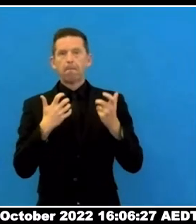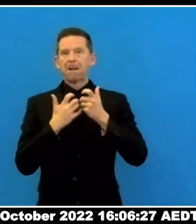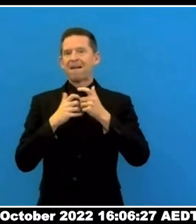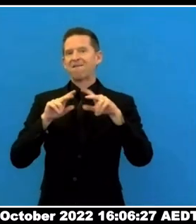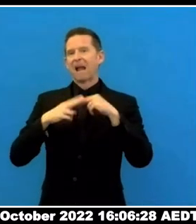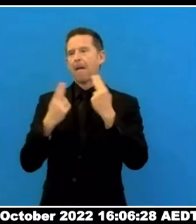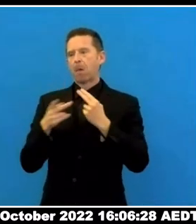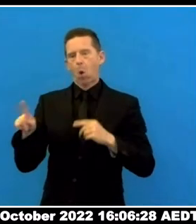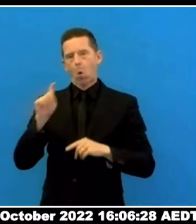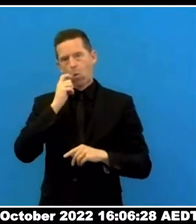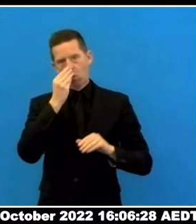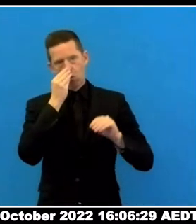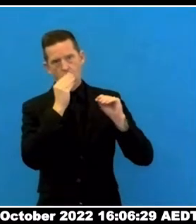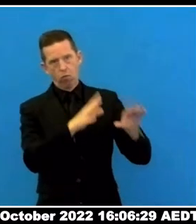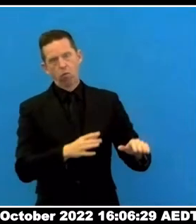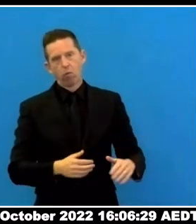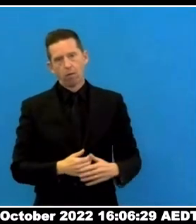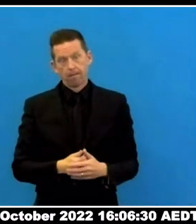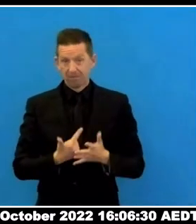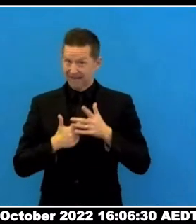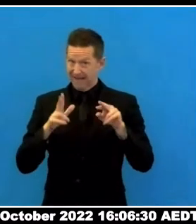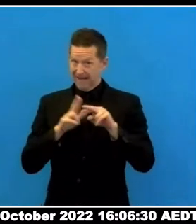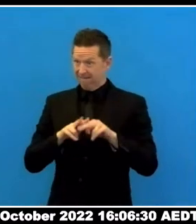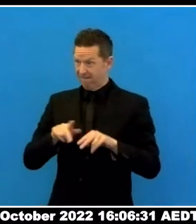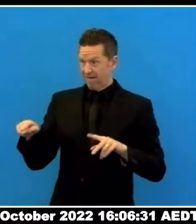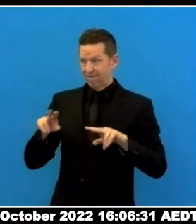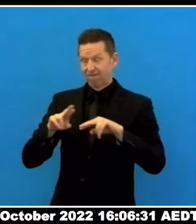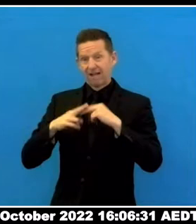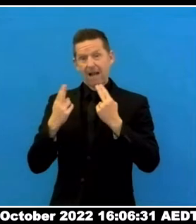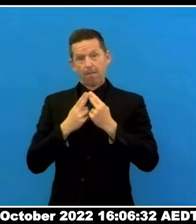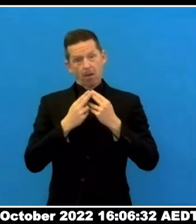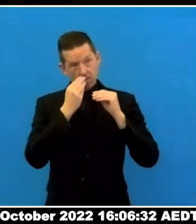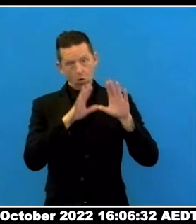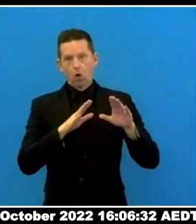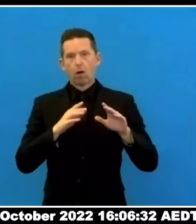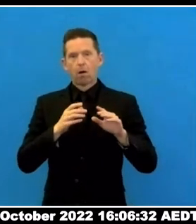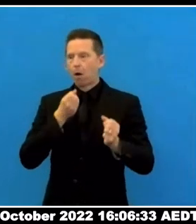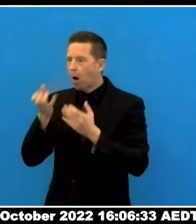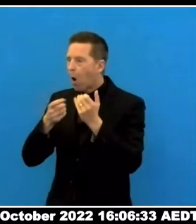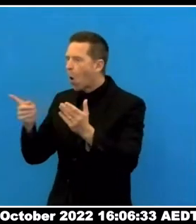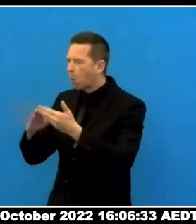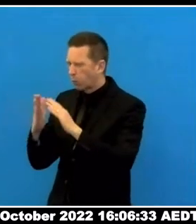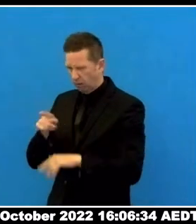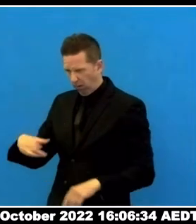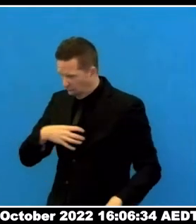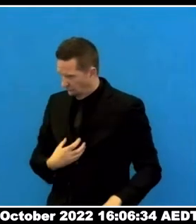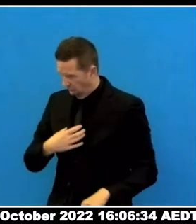If these families' spirit like, send the word, like, tell the rest of the community this is what happened to us